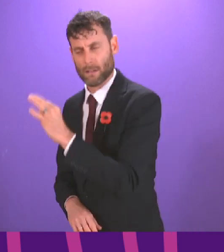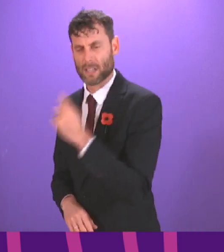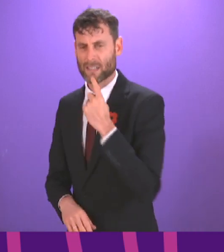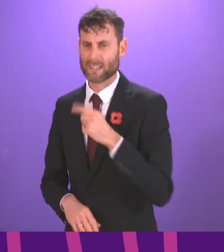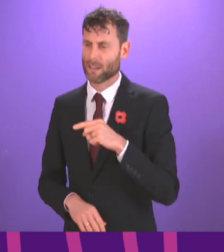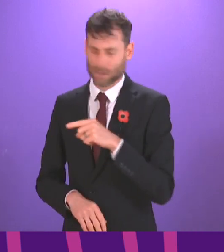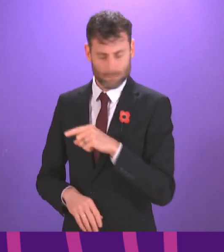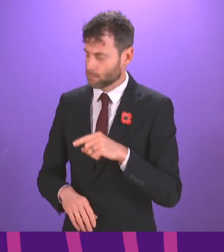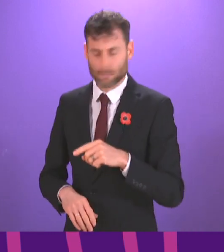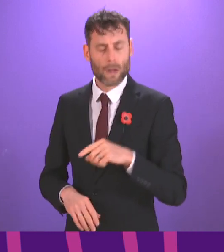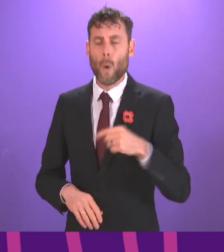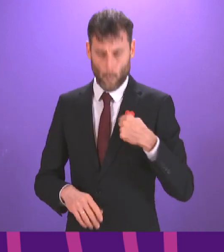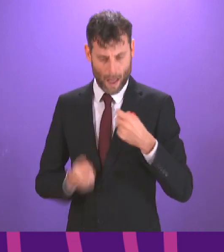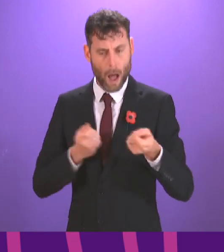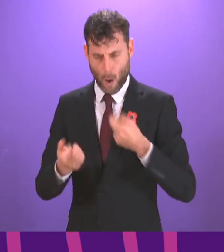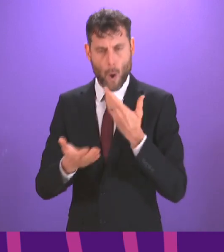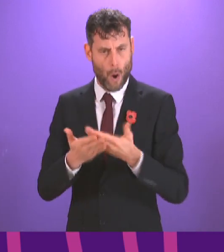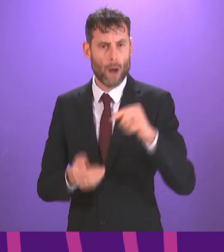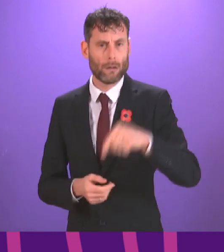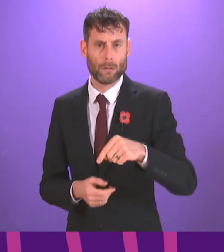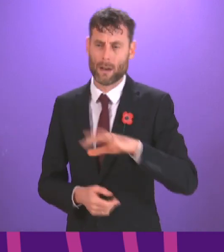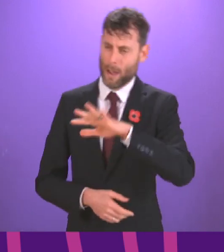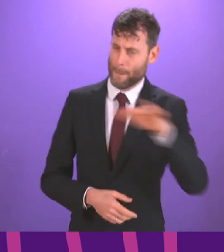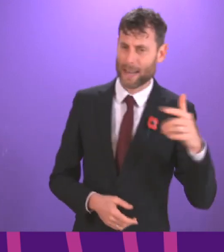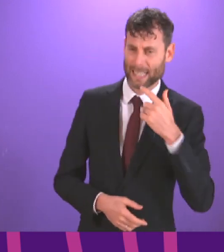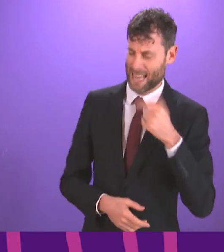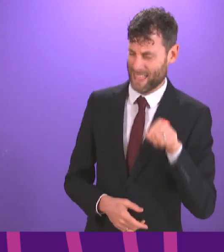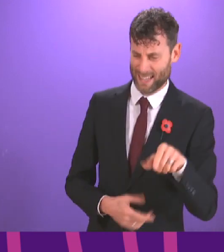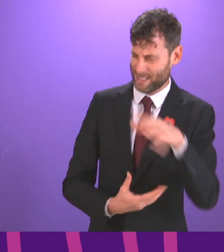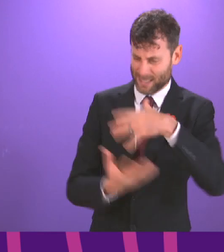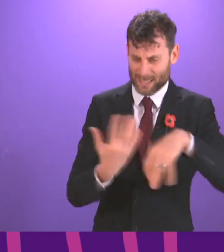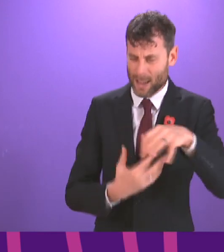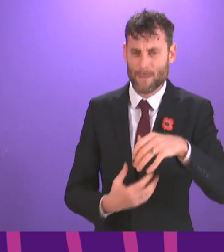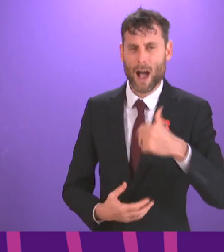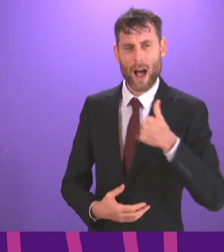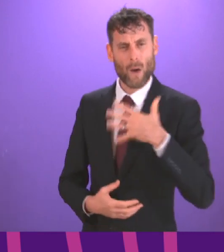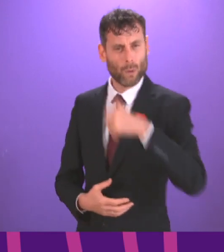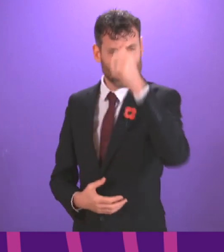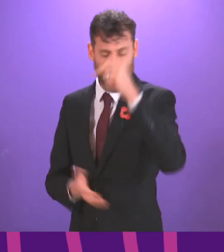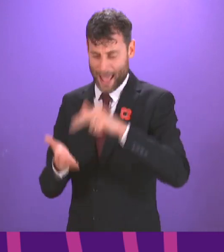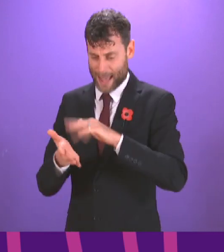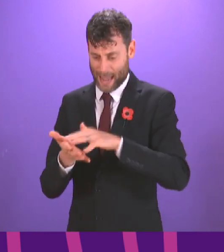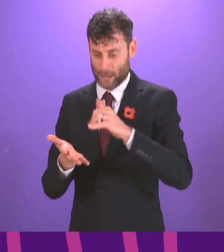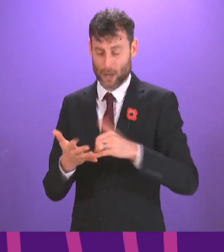Can the First Minister tell me how many people in the phase 1 group in each NHS health board